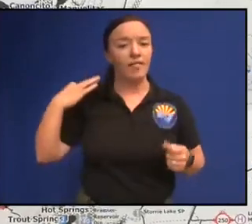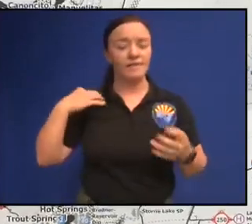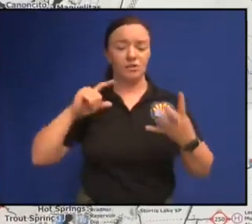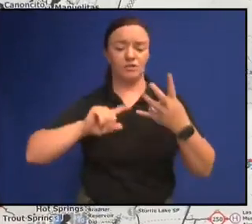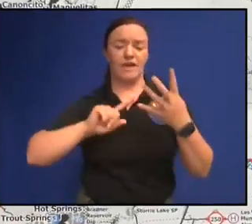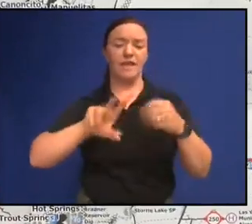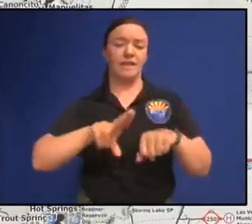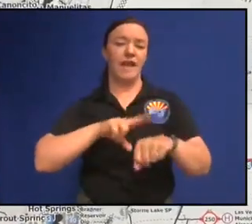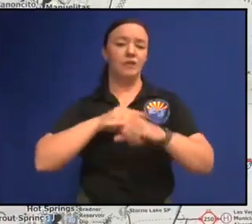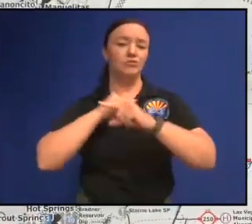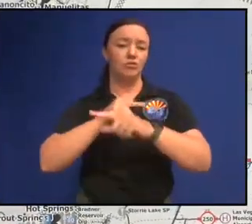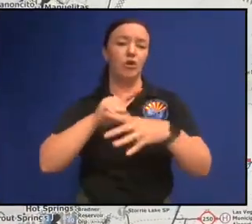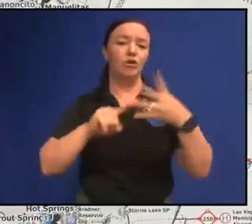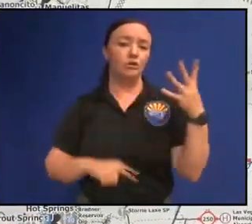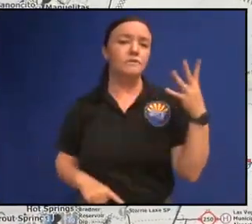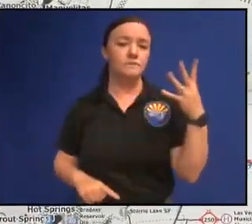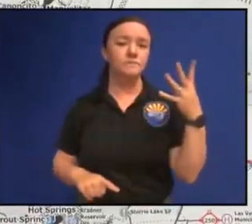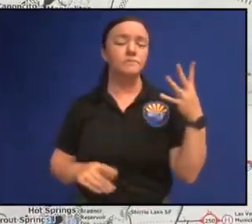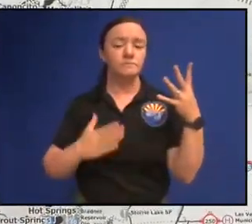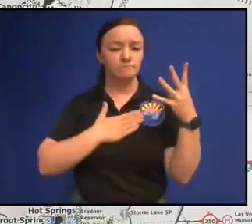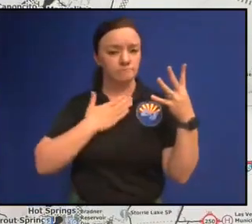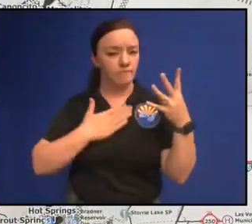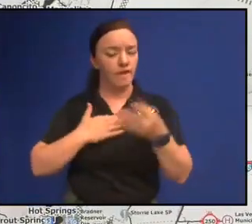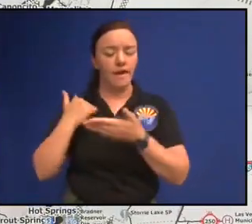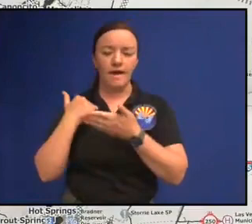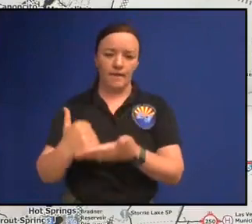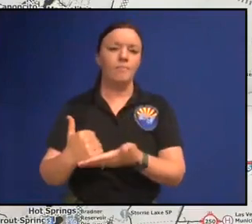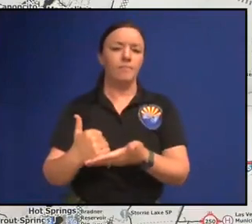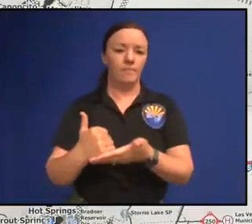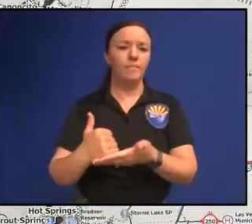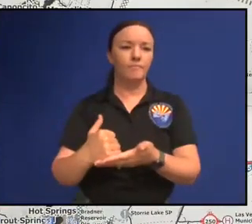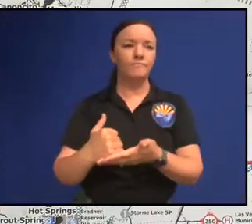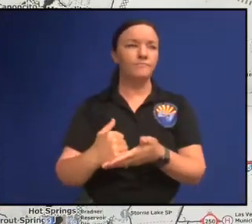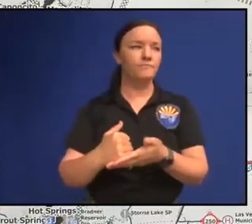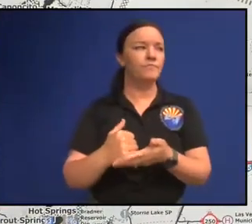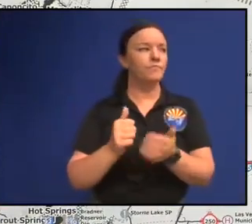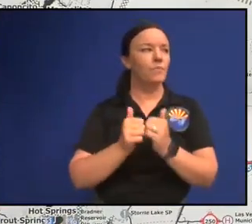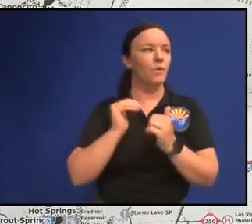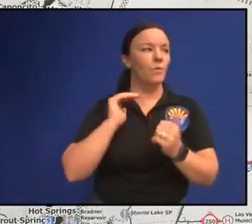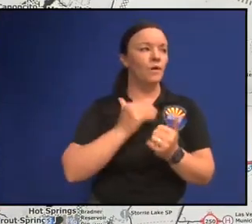TRYING TO COME UP WITH ENOUGH TO GIVE TO THE COMMUNITY.